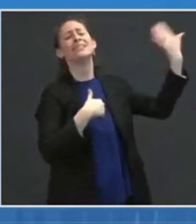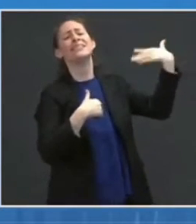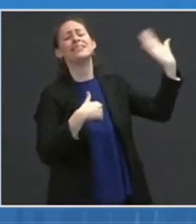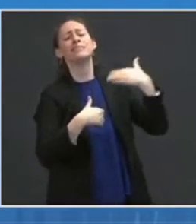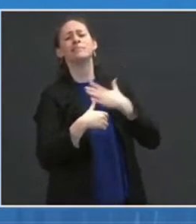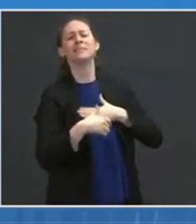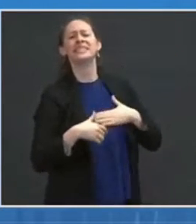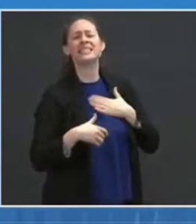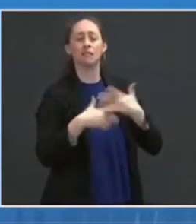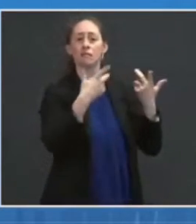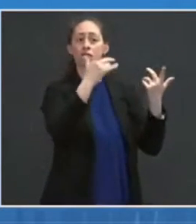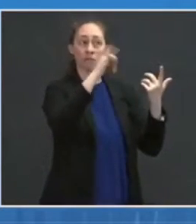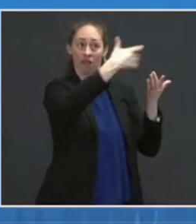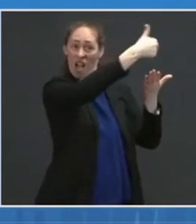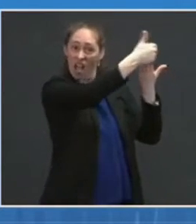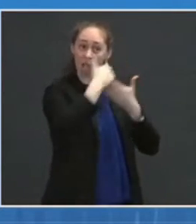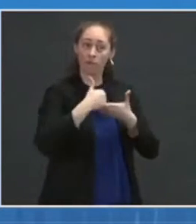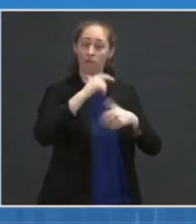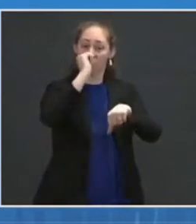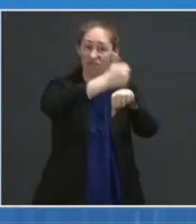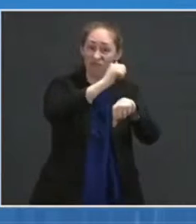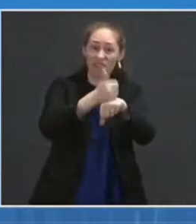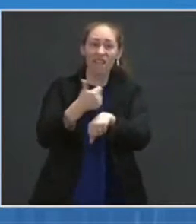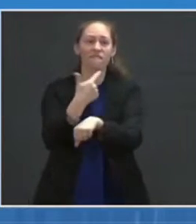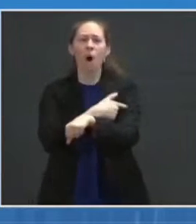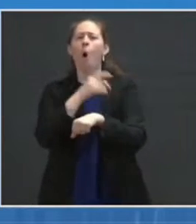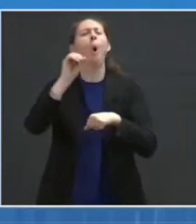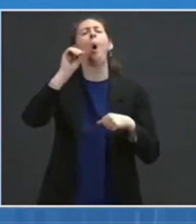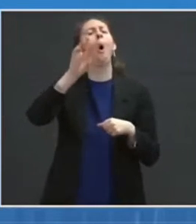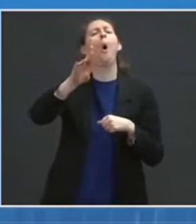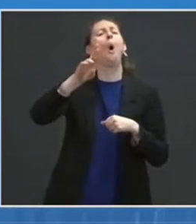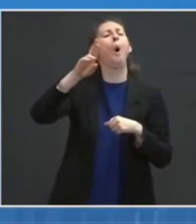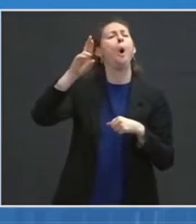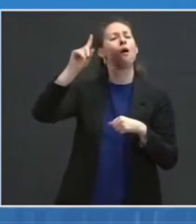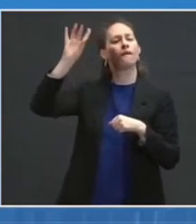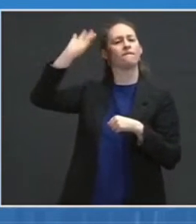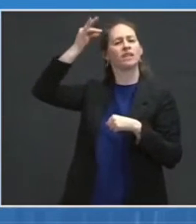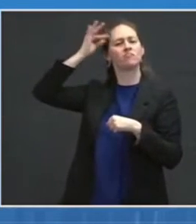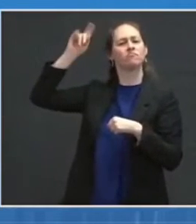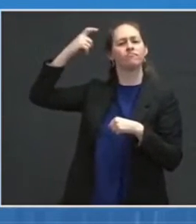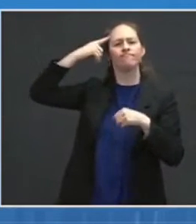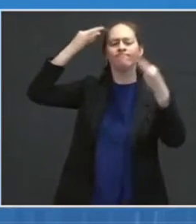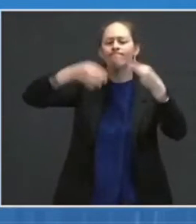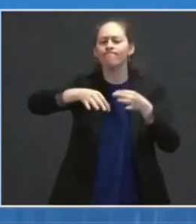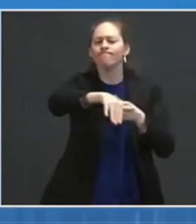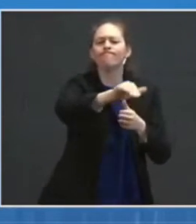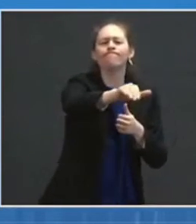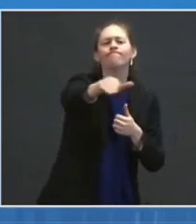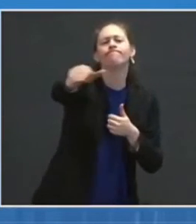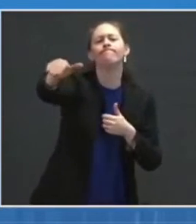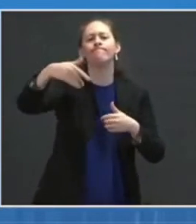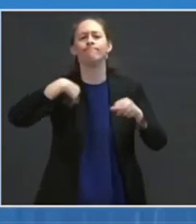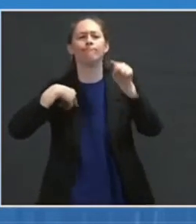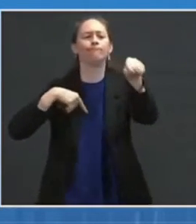YOU AND SAYING, OKAY, YOU KNOW WE NEED HELP WITH THIS AT THIS